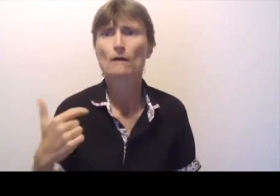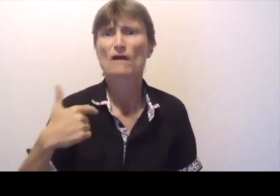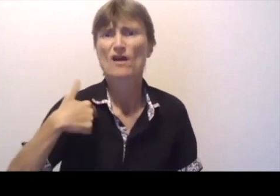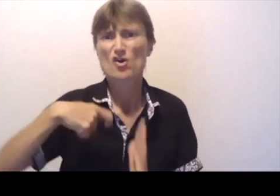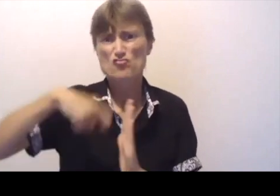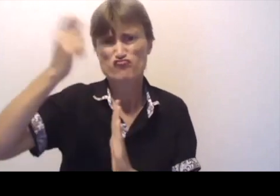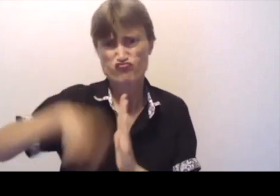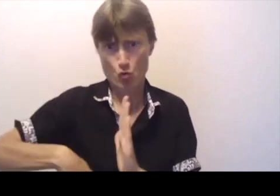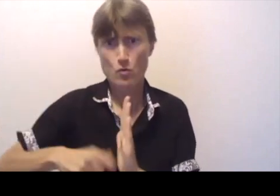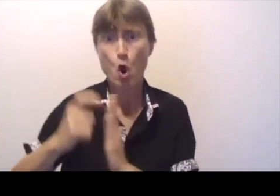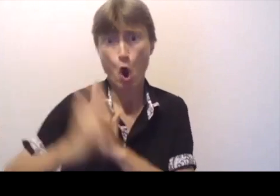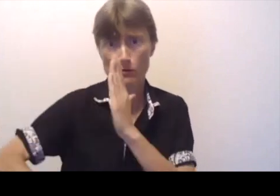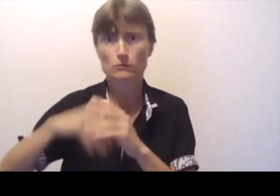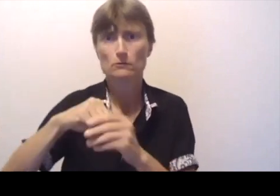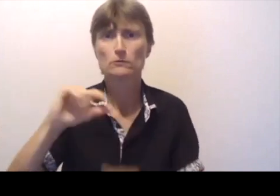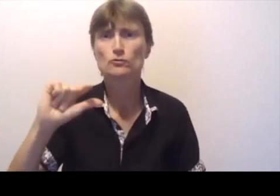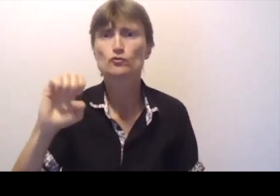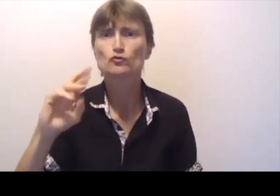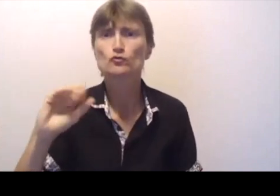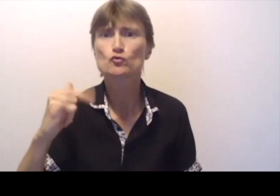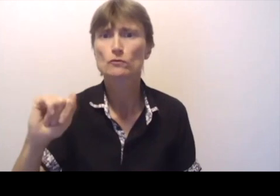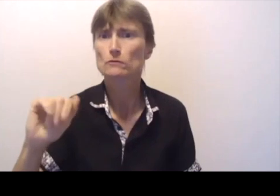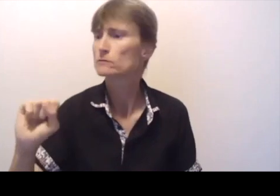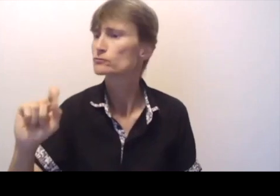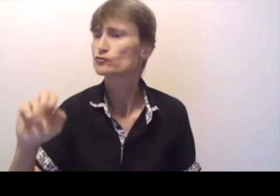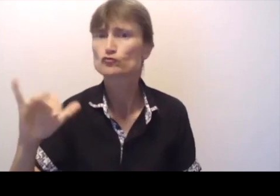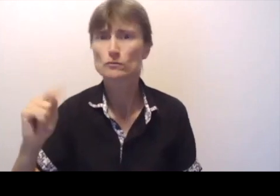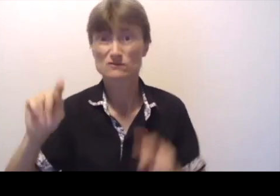strait on the status of the artist and